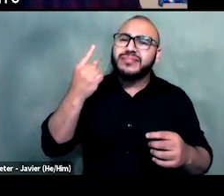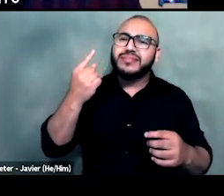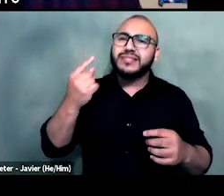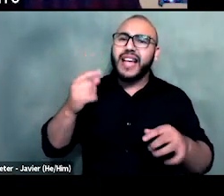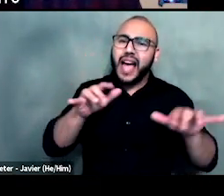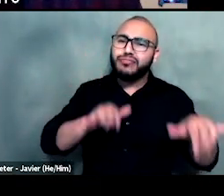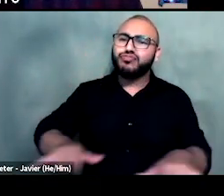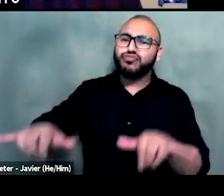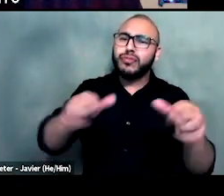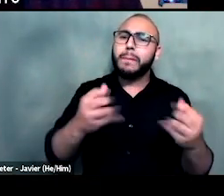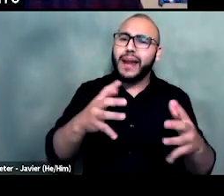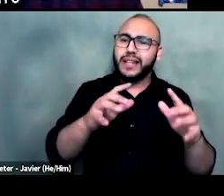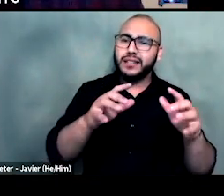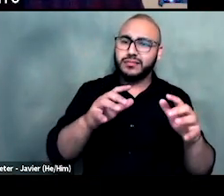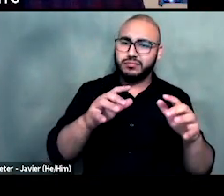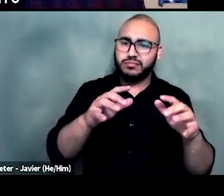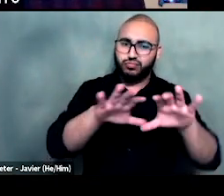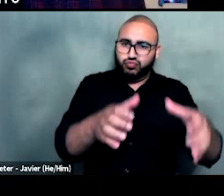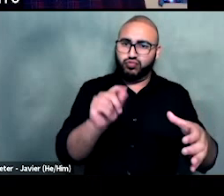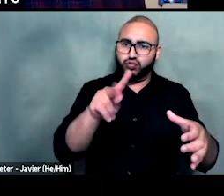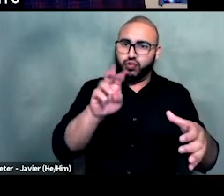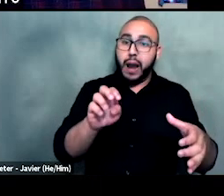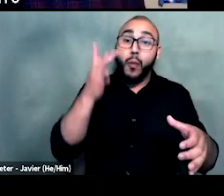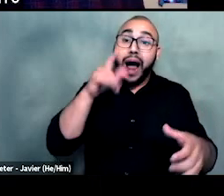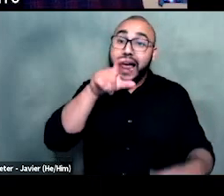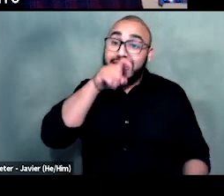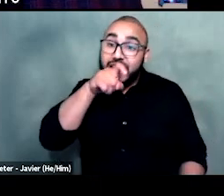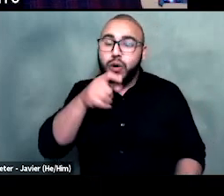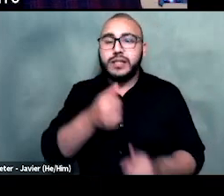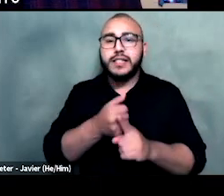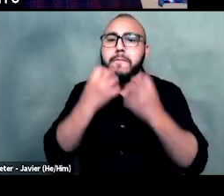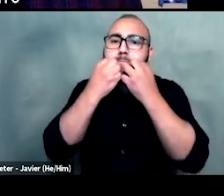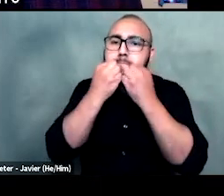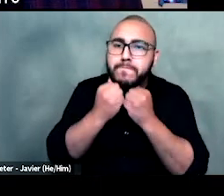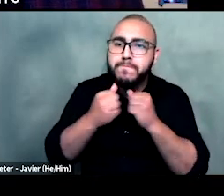North America. The eagle is a sacred bird pretty much to every single Native American